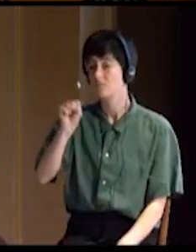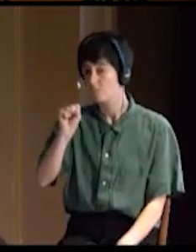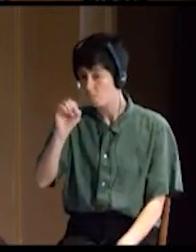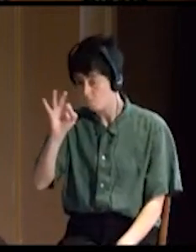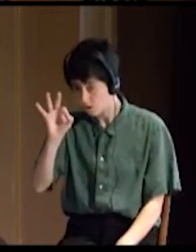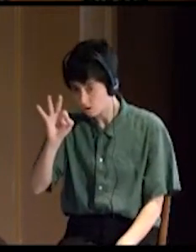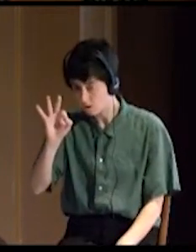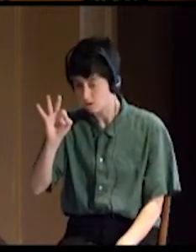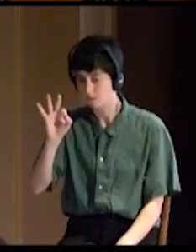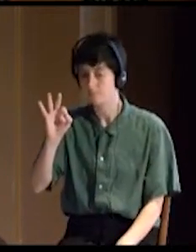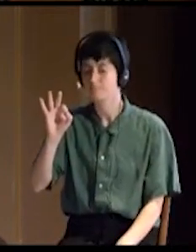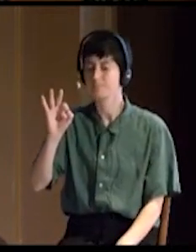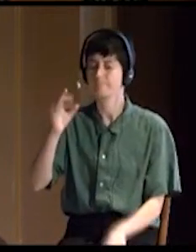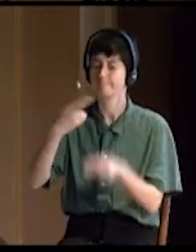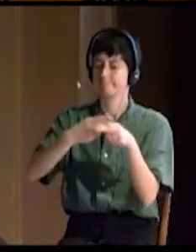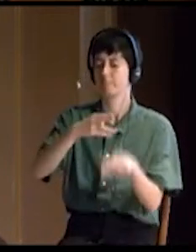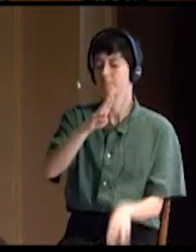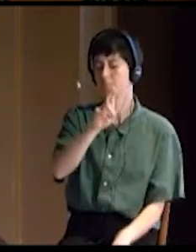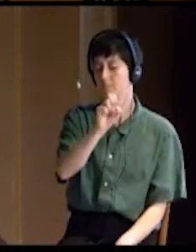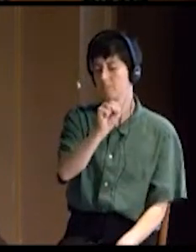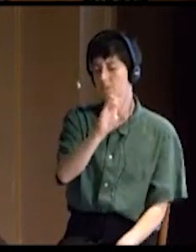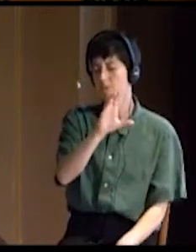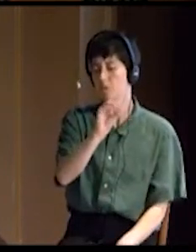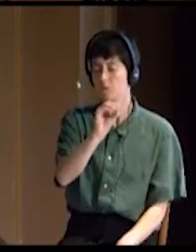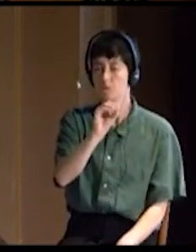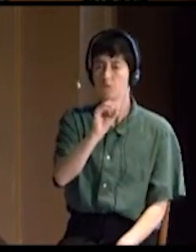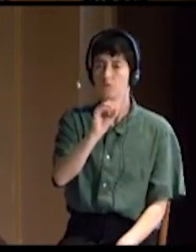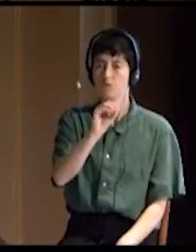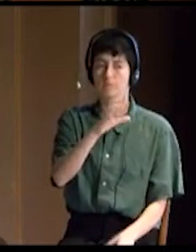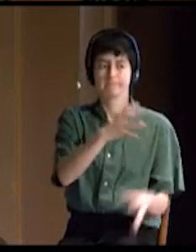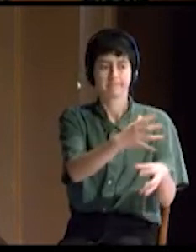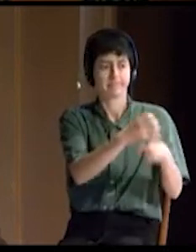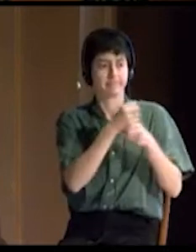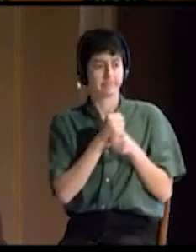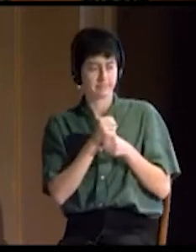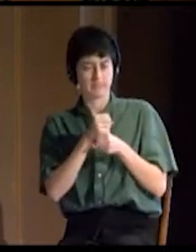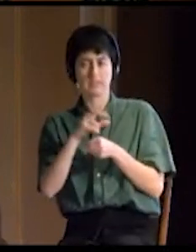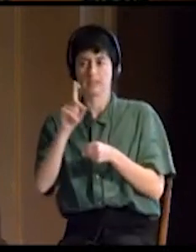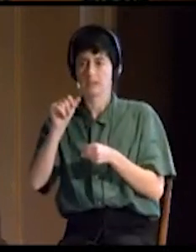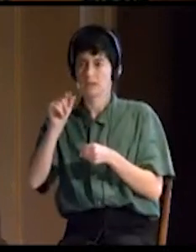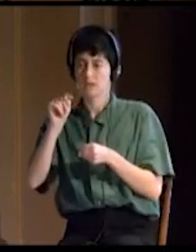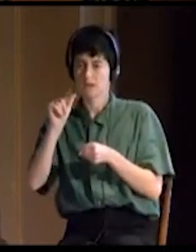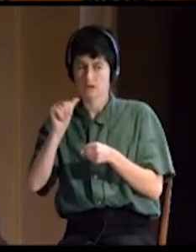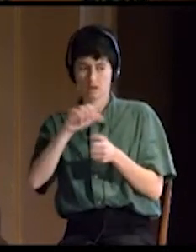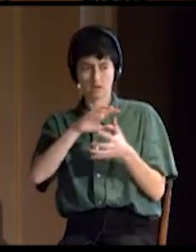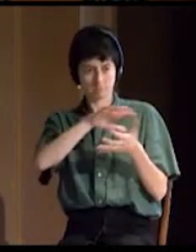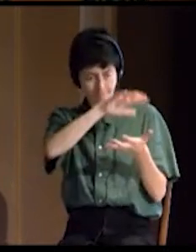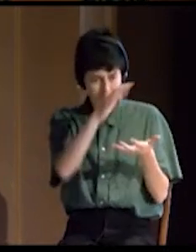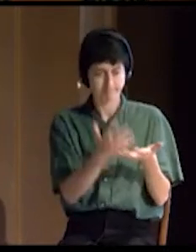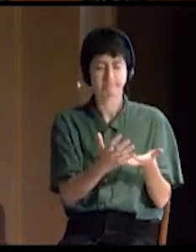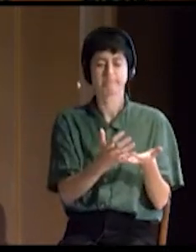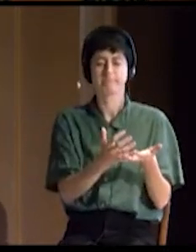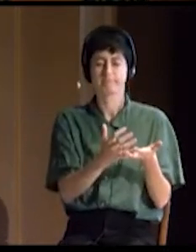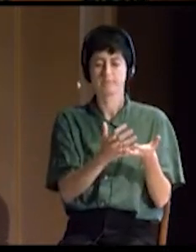that are nearly universally distributed, single copy orthologous genes within the species